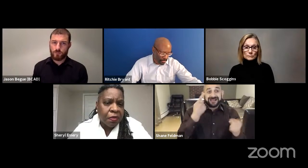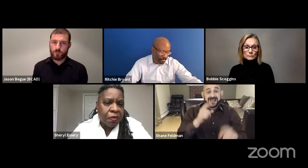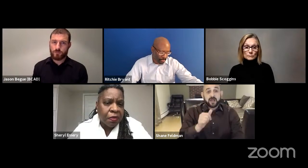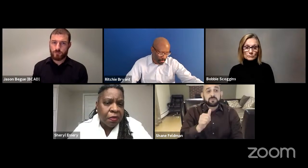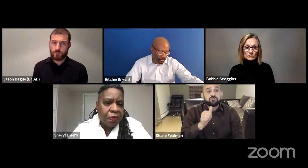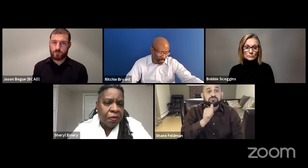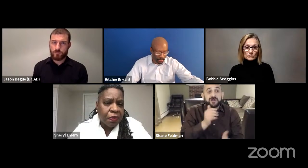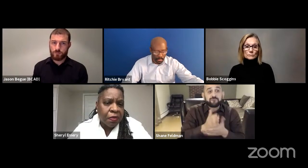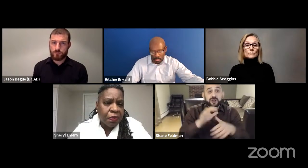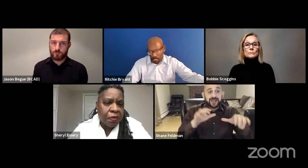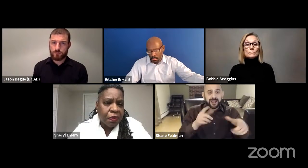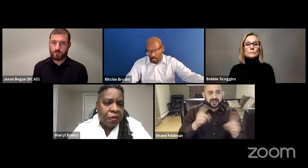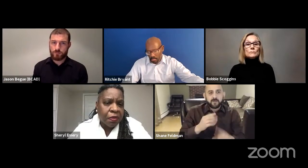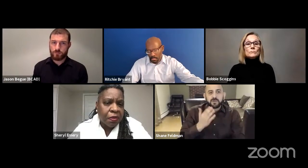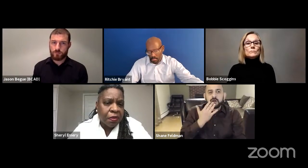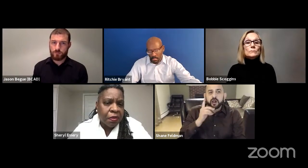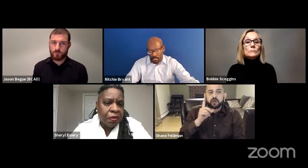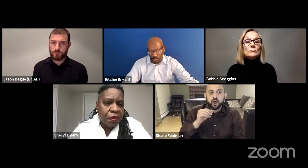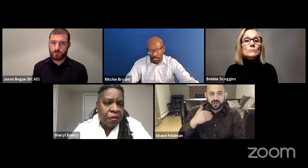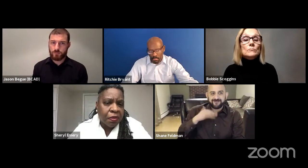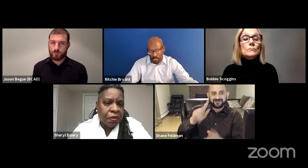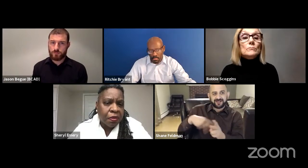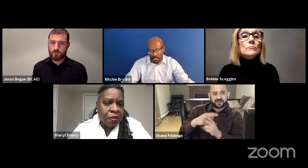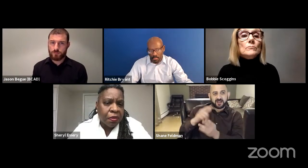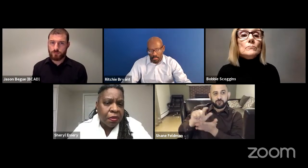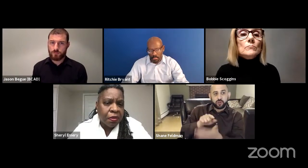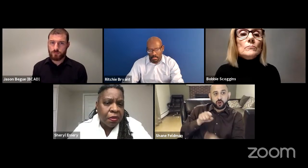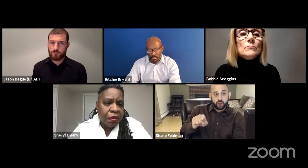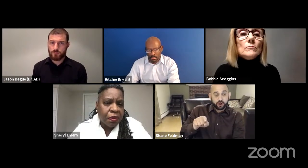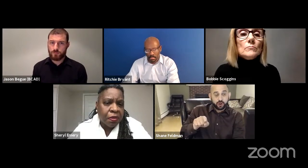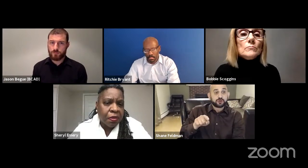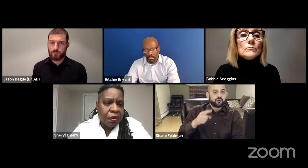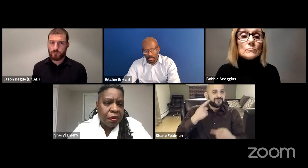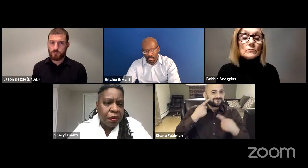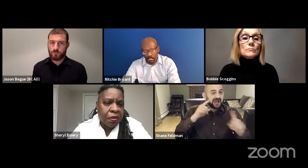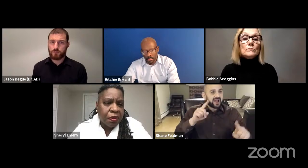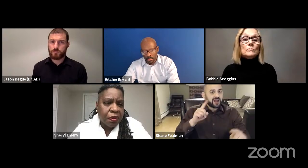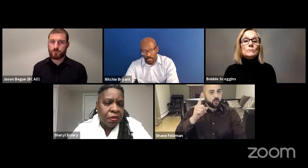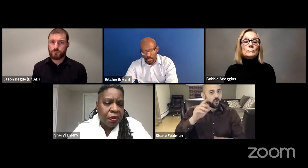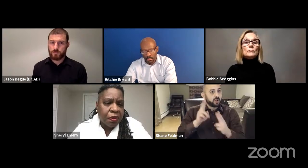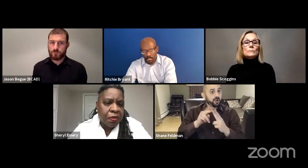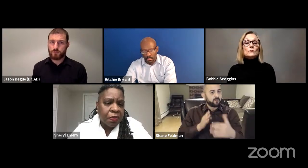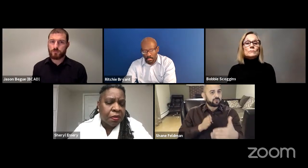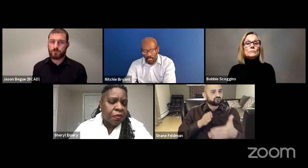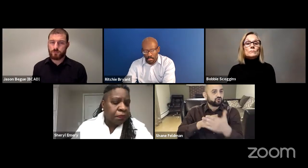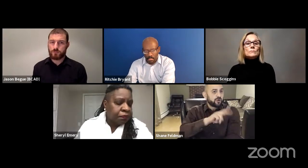faster in making determinations and actions. In Colorado, they have private right to action